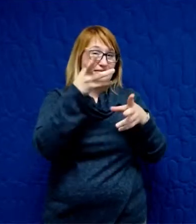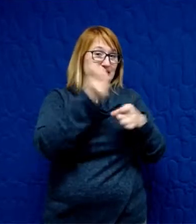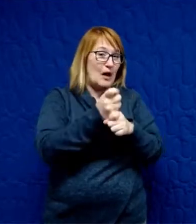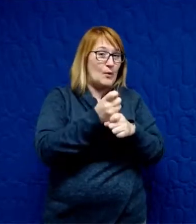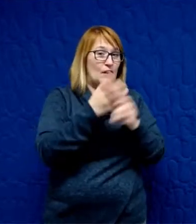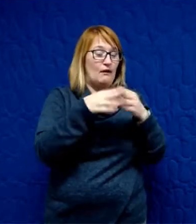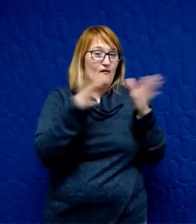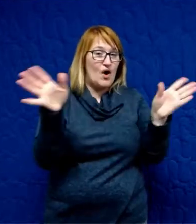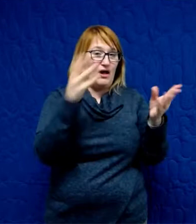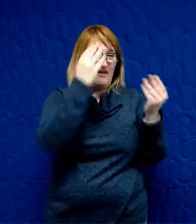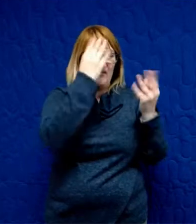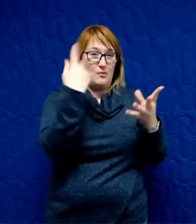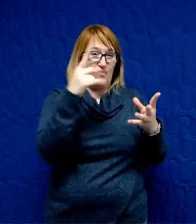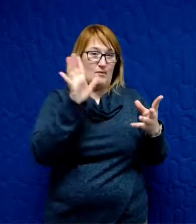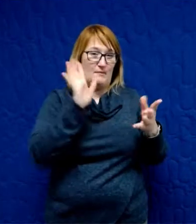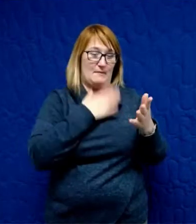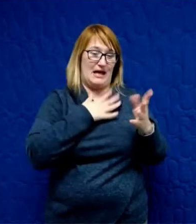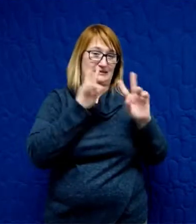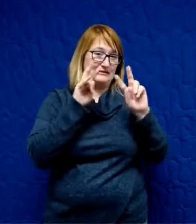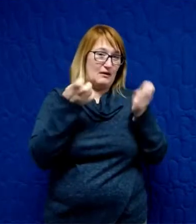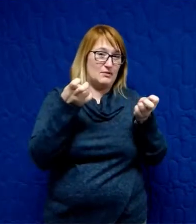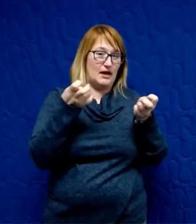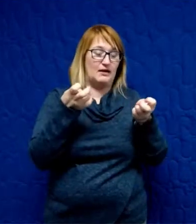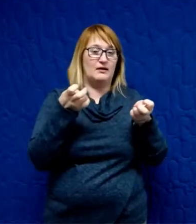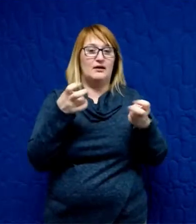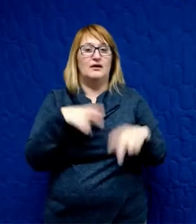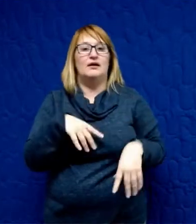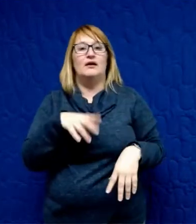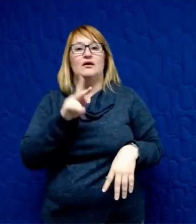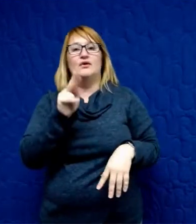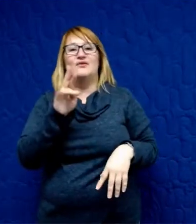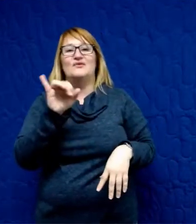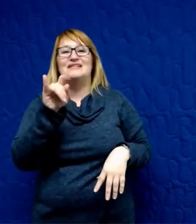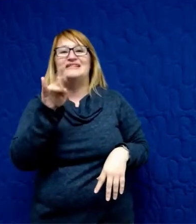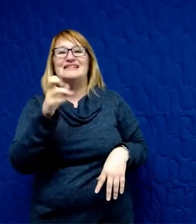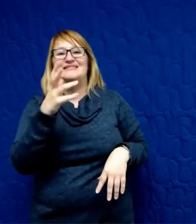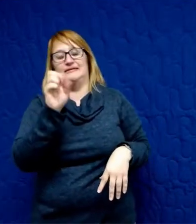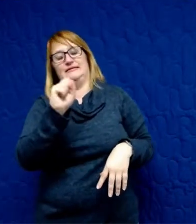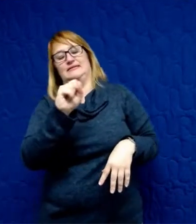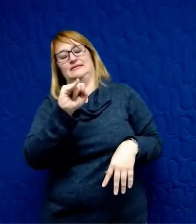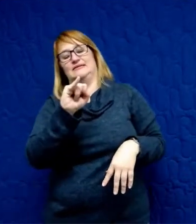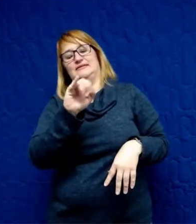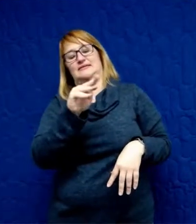matter." Well thanks for your submission Christy, we're excited to have you